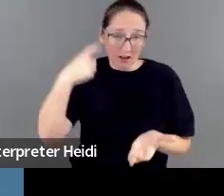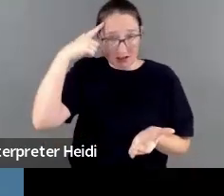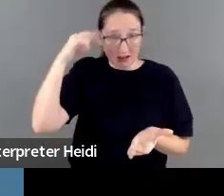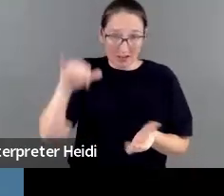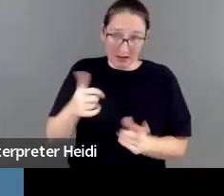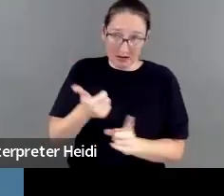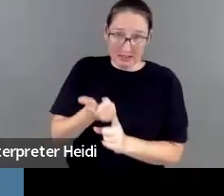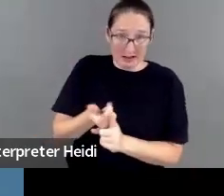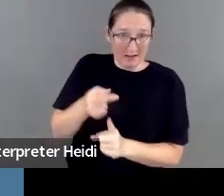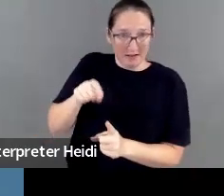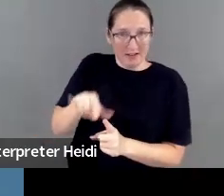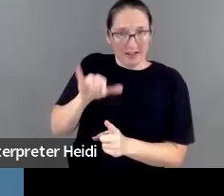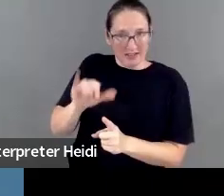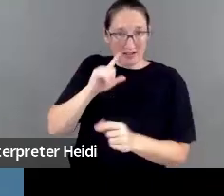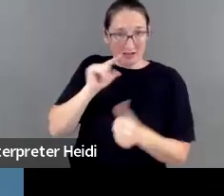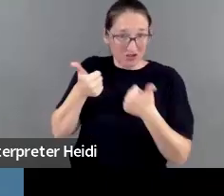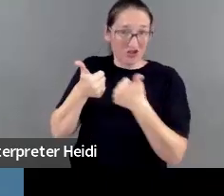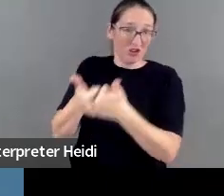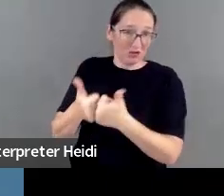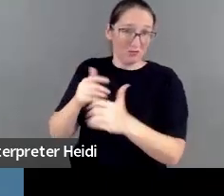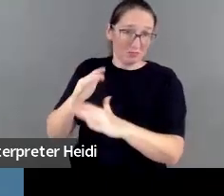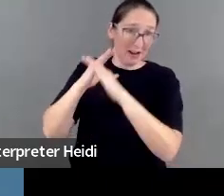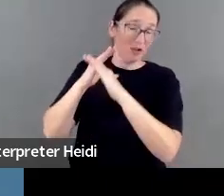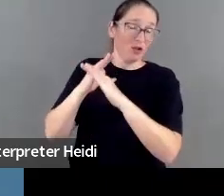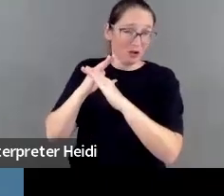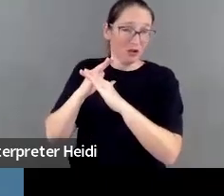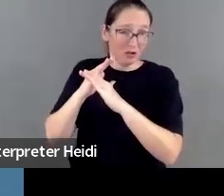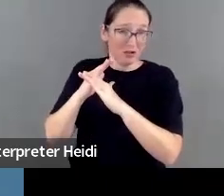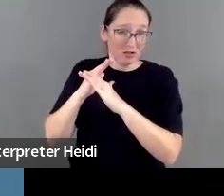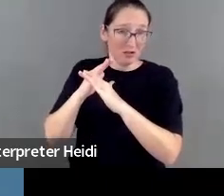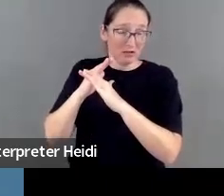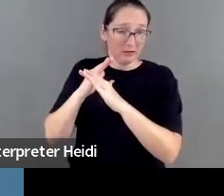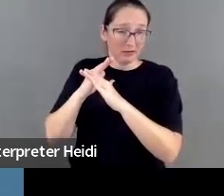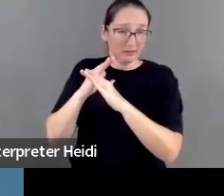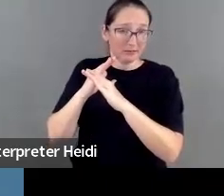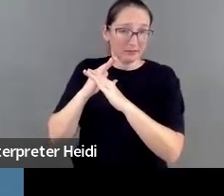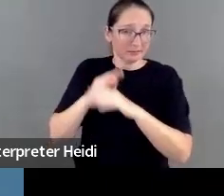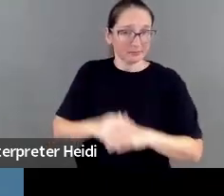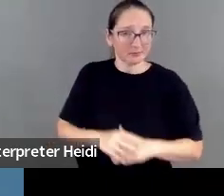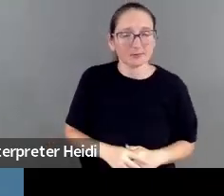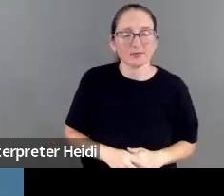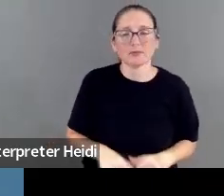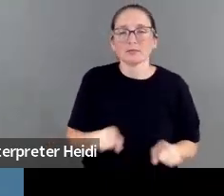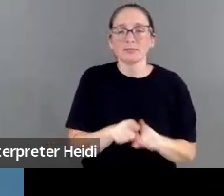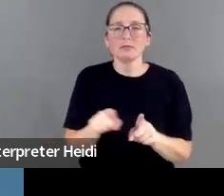the prescription from a doctor in the first place, you have to